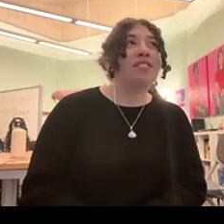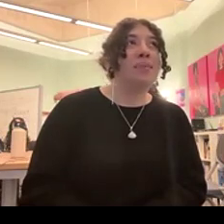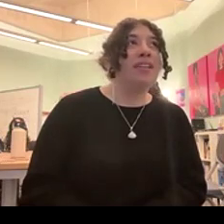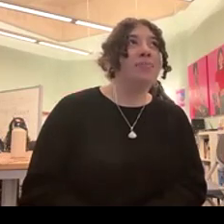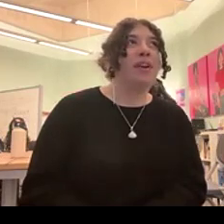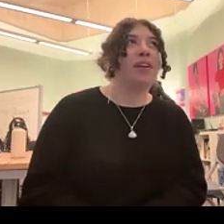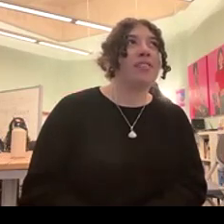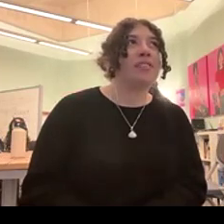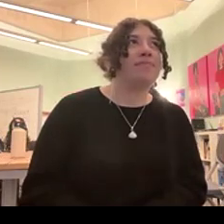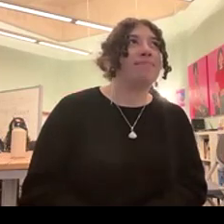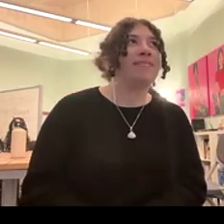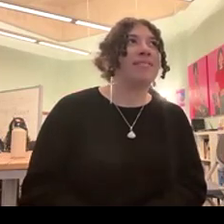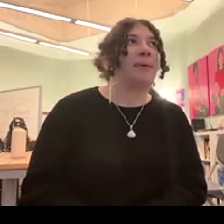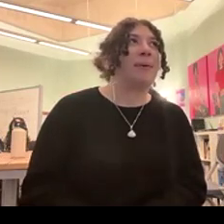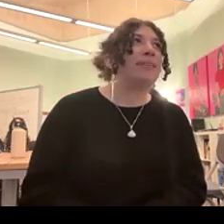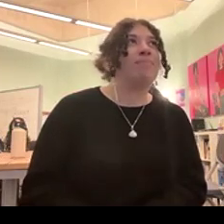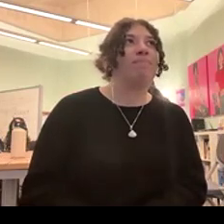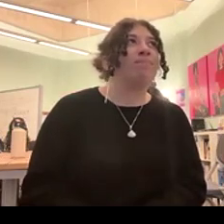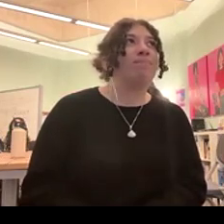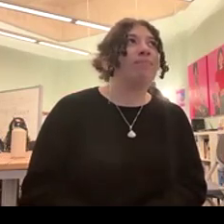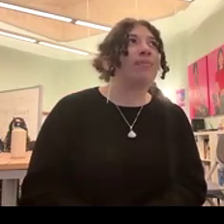... will accept some kinds of disabilities, but not others. [Off-screen interpreter]